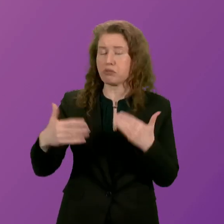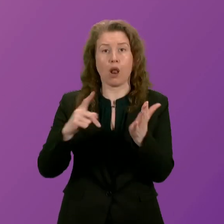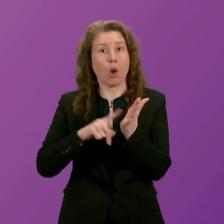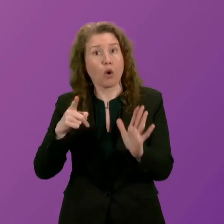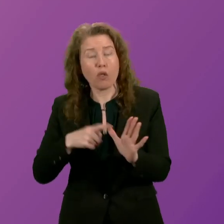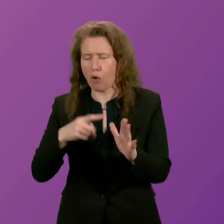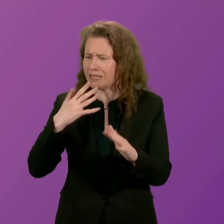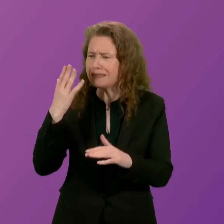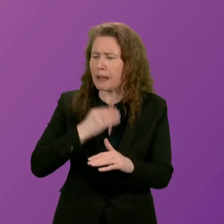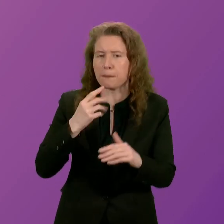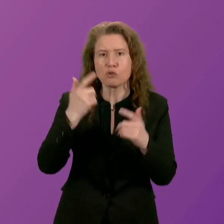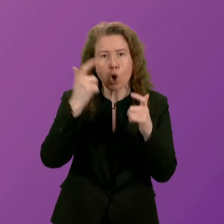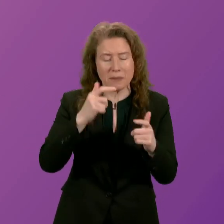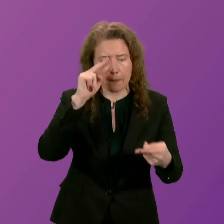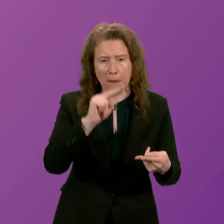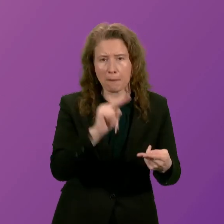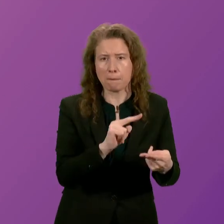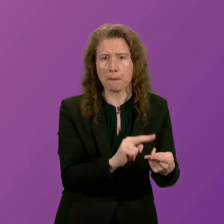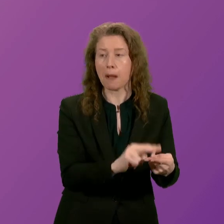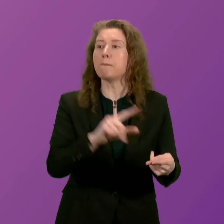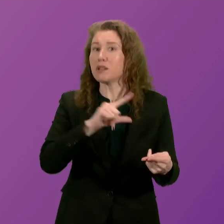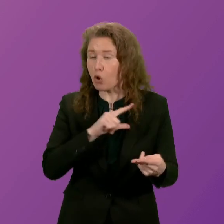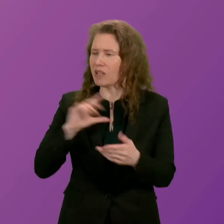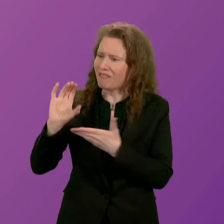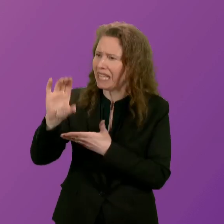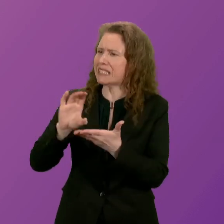temporary accommodation levels are coming down because of investment from the Government. That